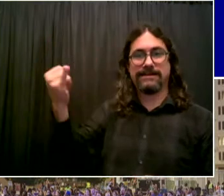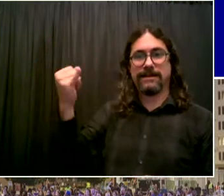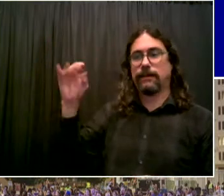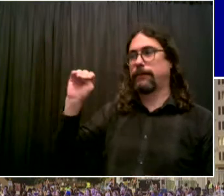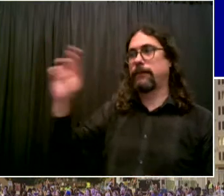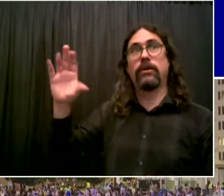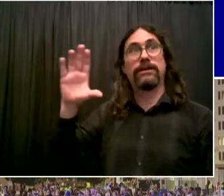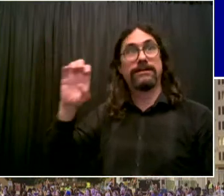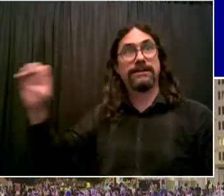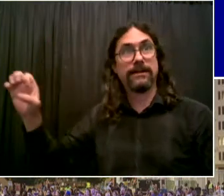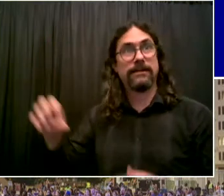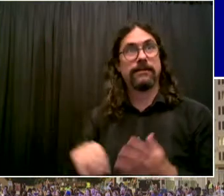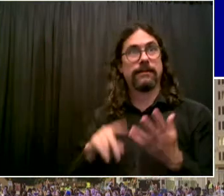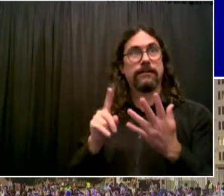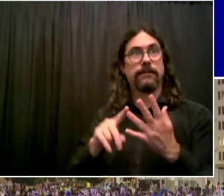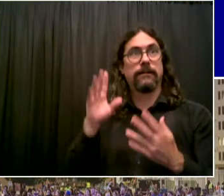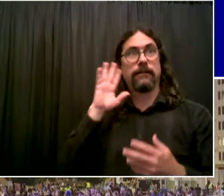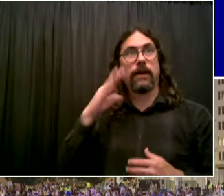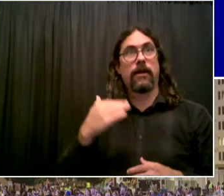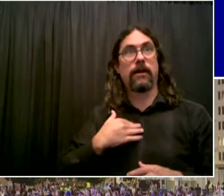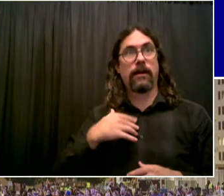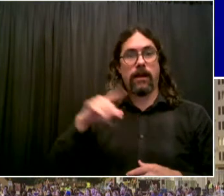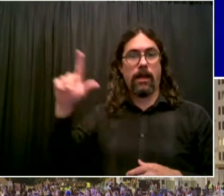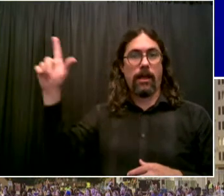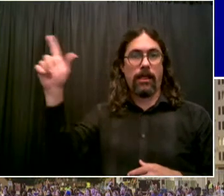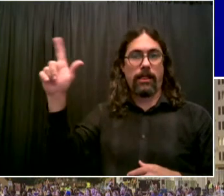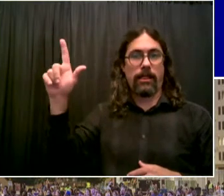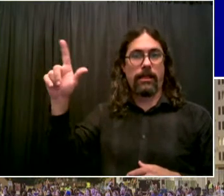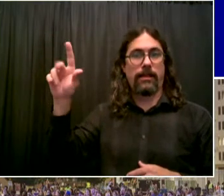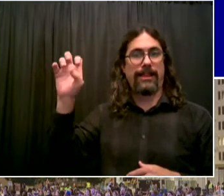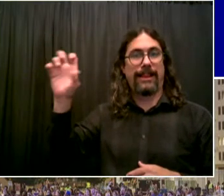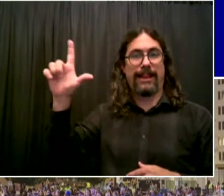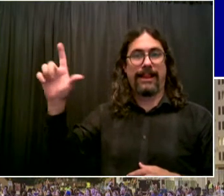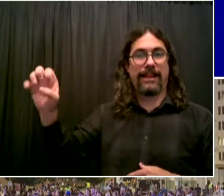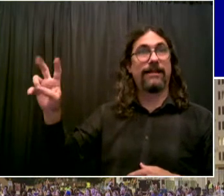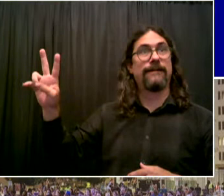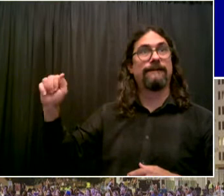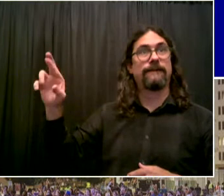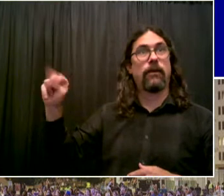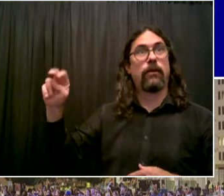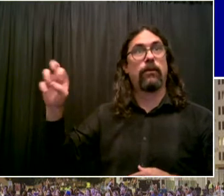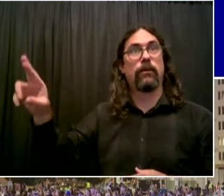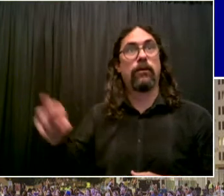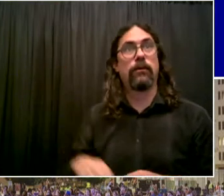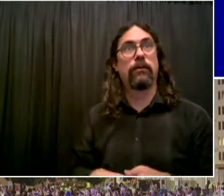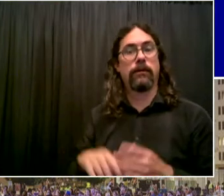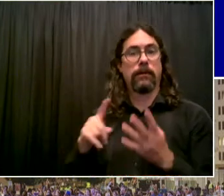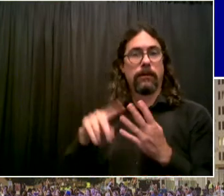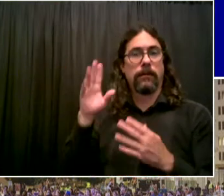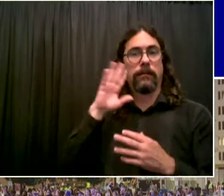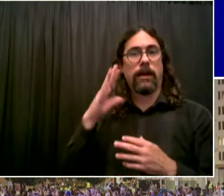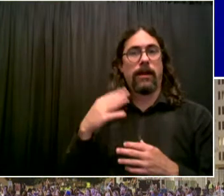FACTORY WITH MY Y BOFREEDOM WILLIAMS. R&B CROONER,